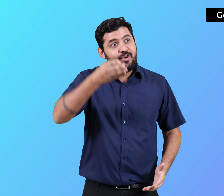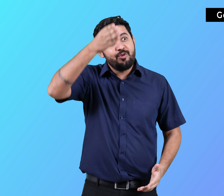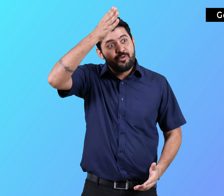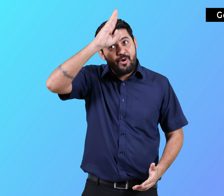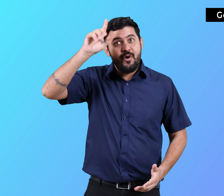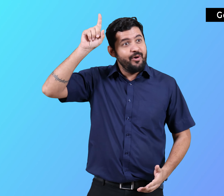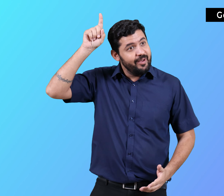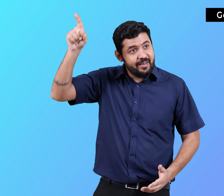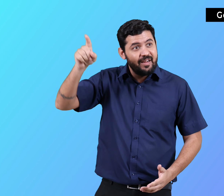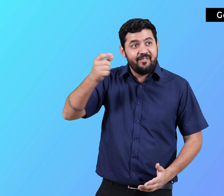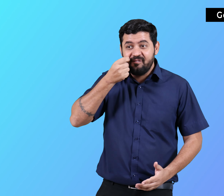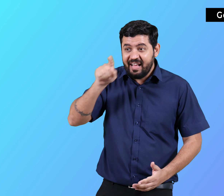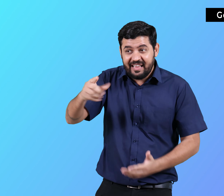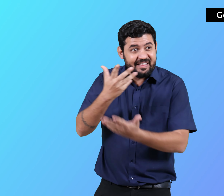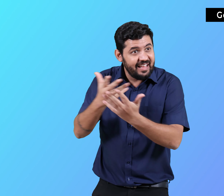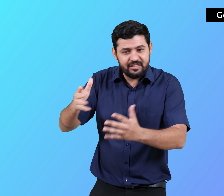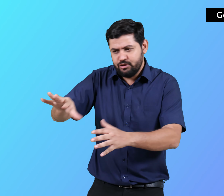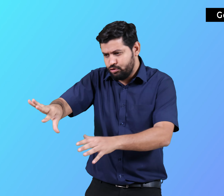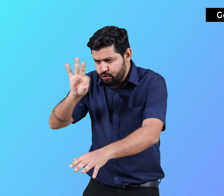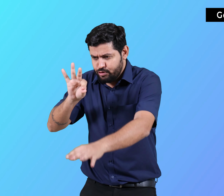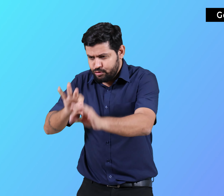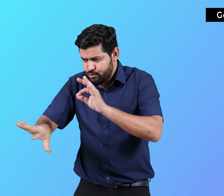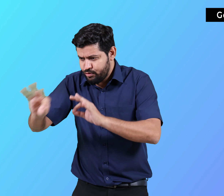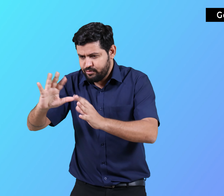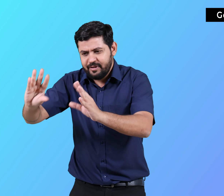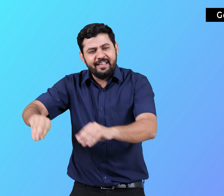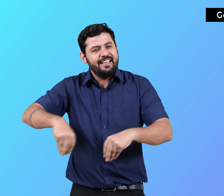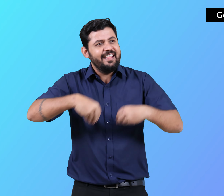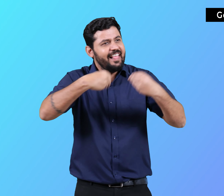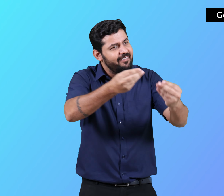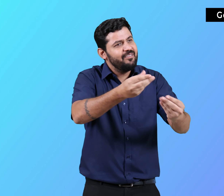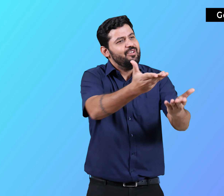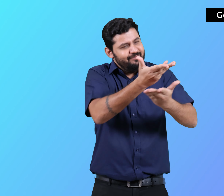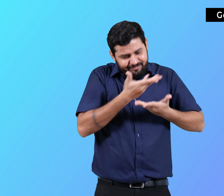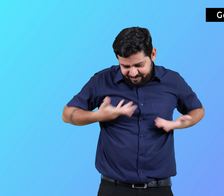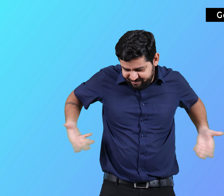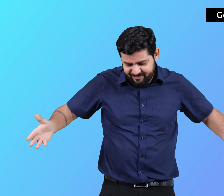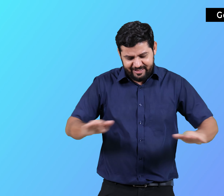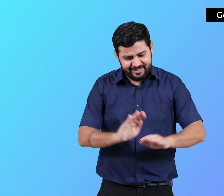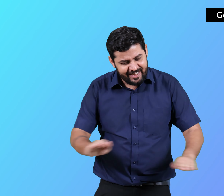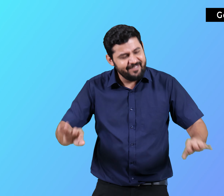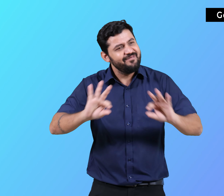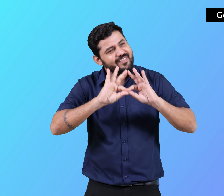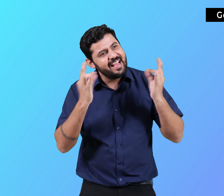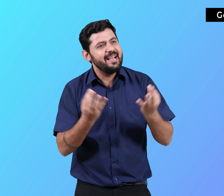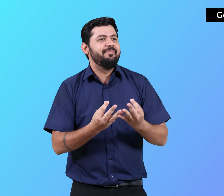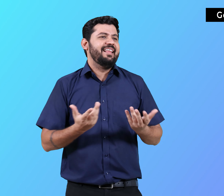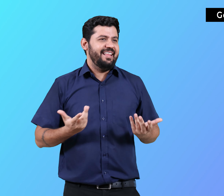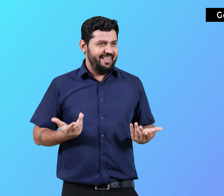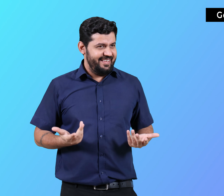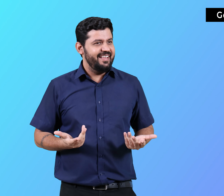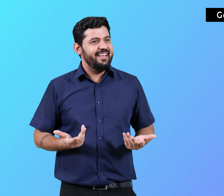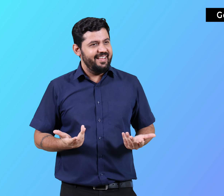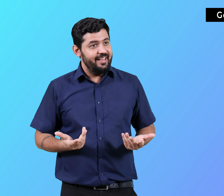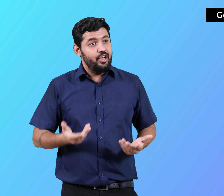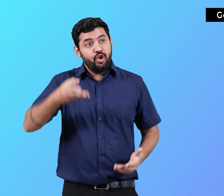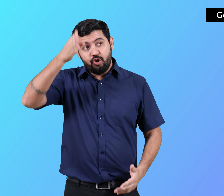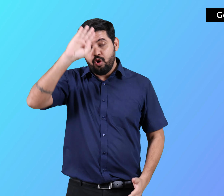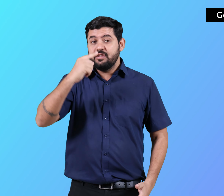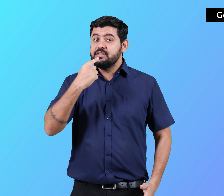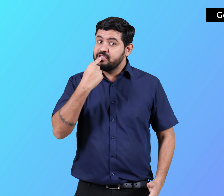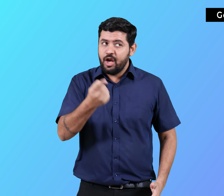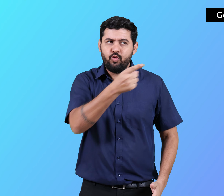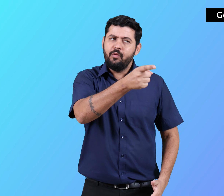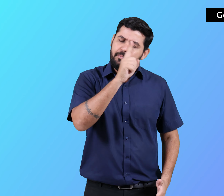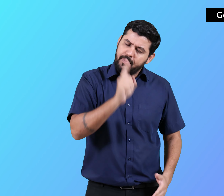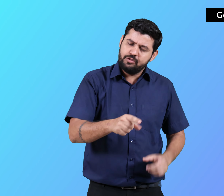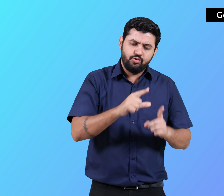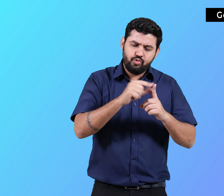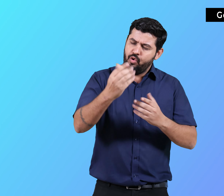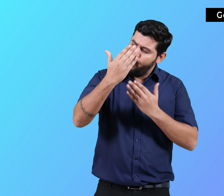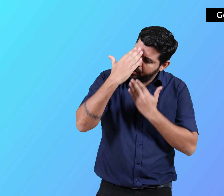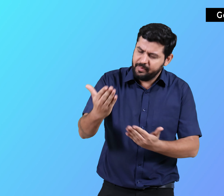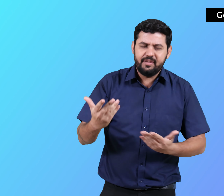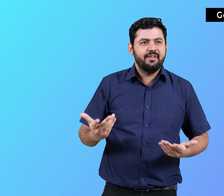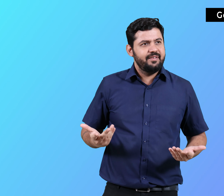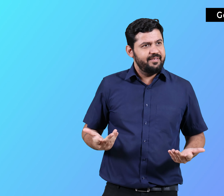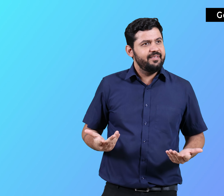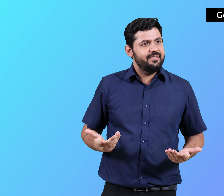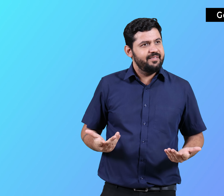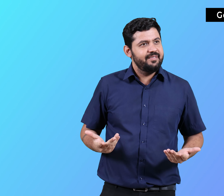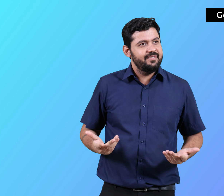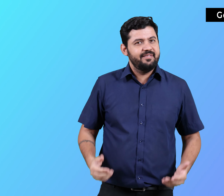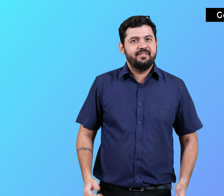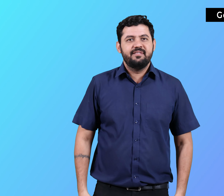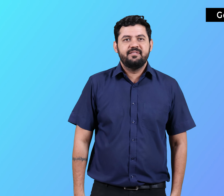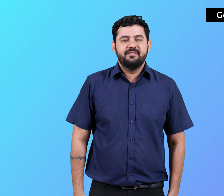All the wealth God took from our father to give to you really belongs to us and our children. So we think you should do what God told you to do.”